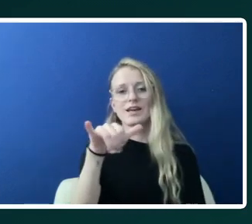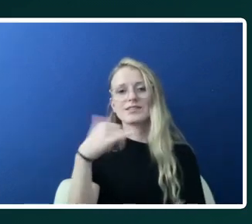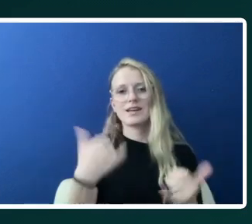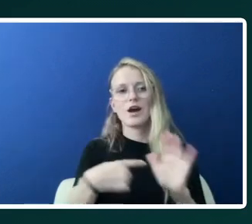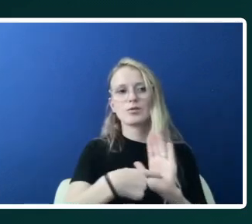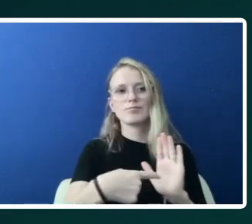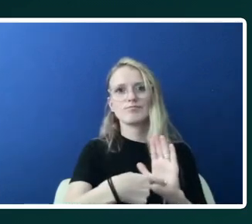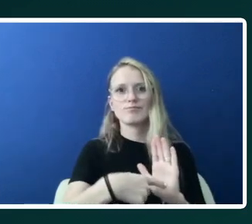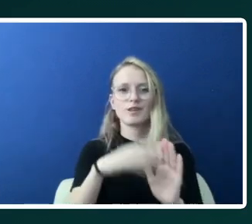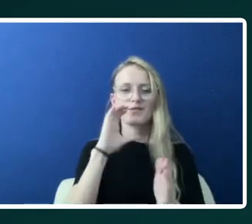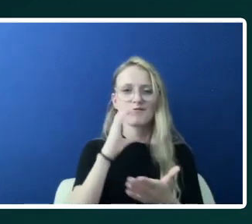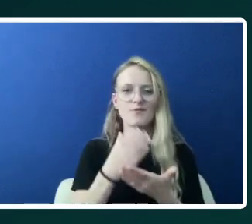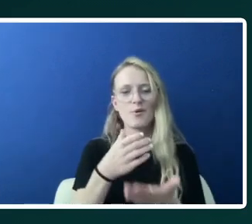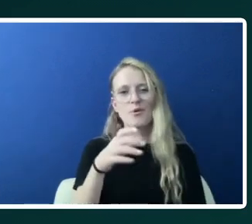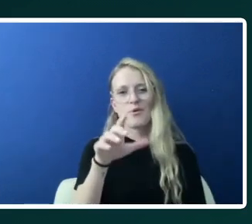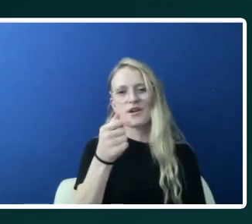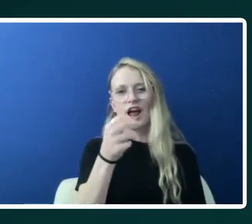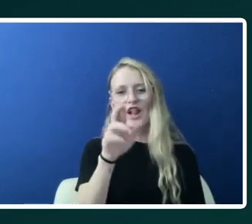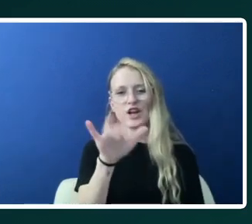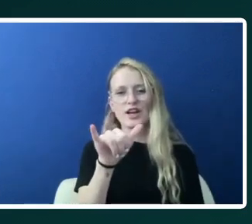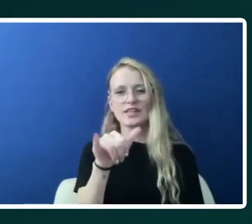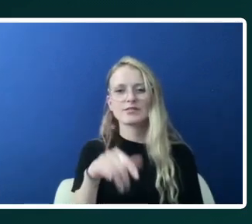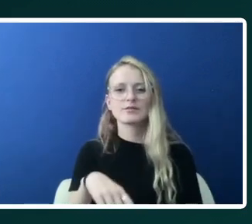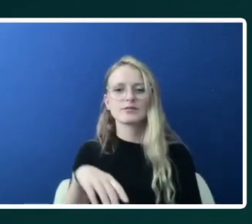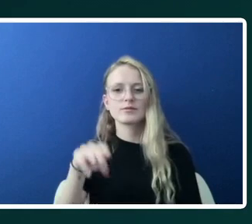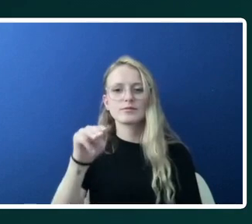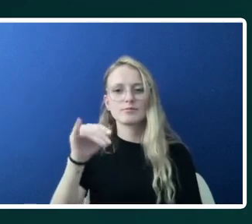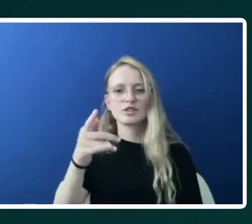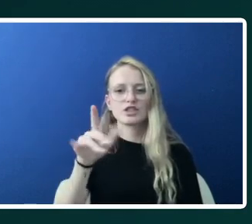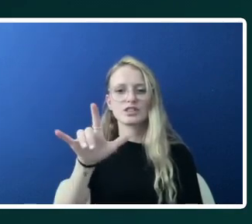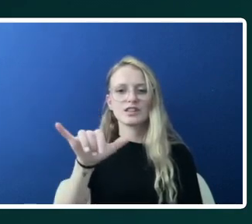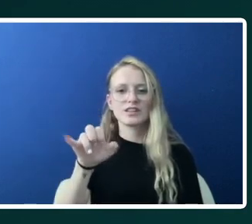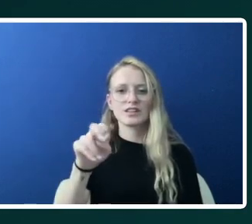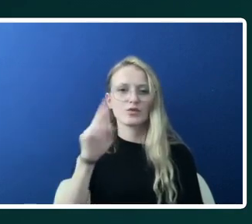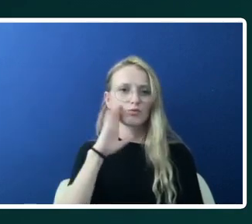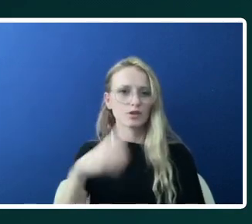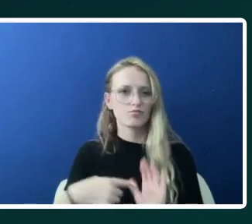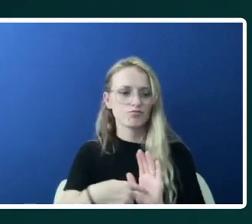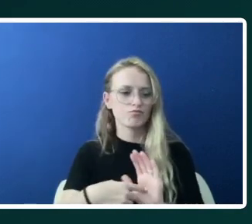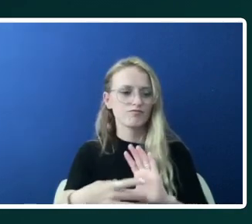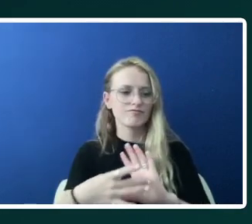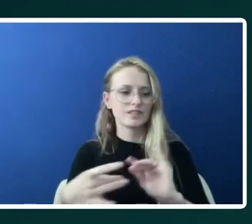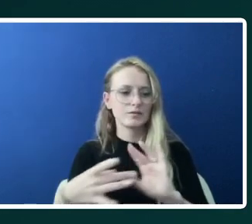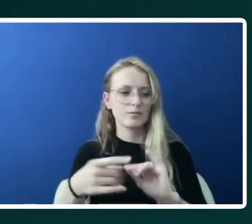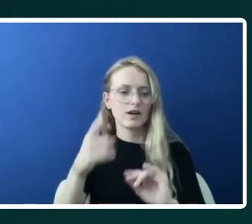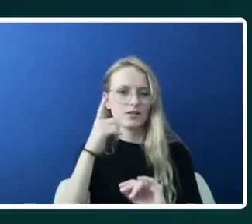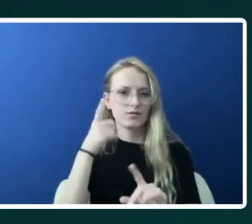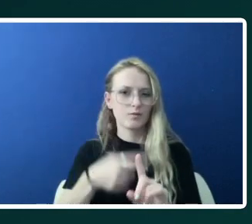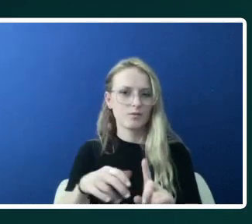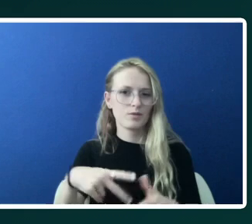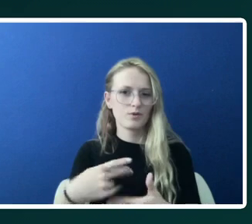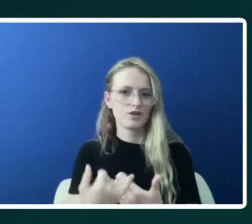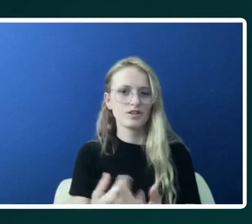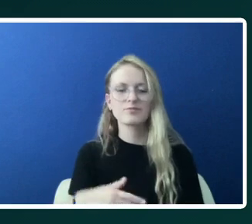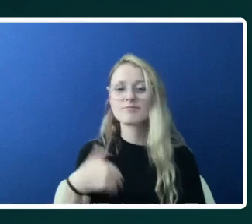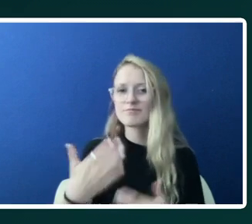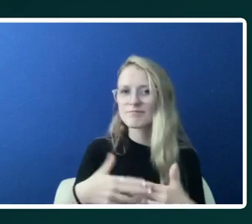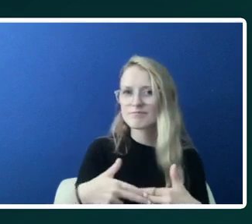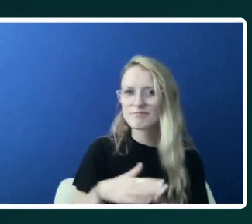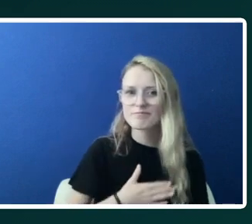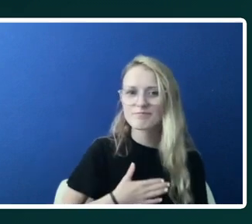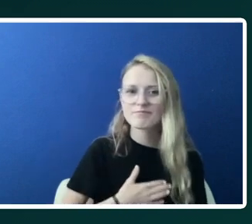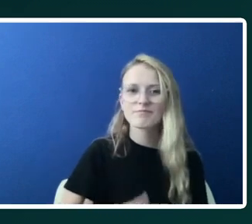talk a little bit more about feedback from that program in a little bit. Next slide, please.